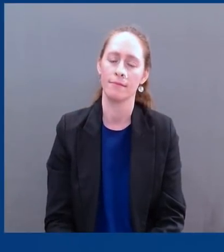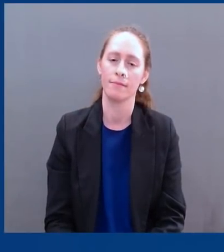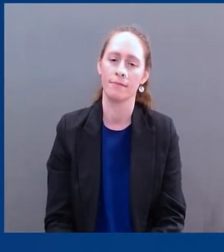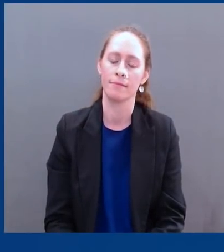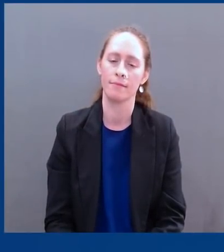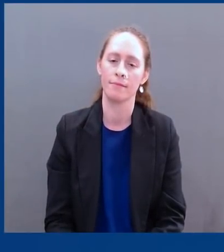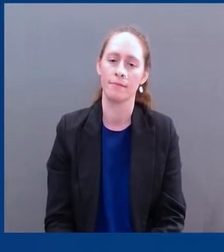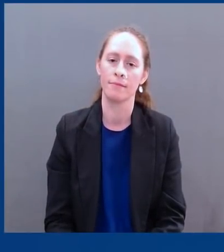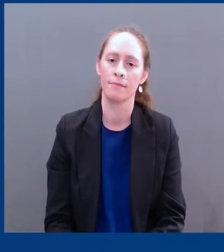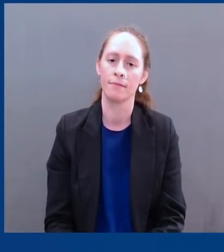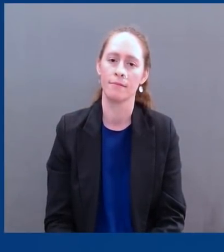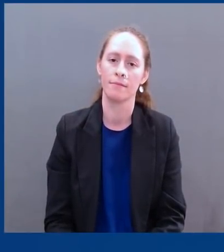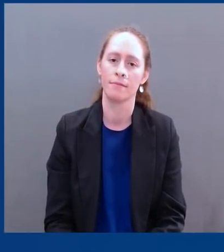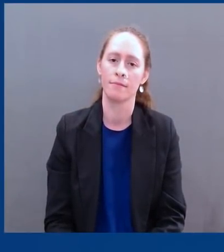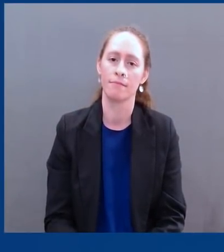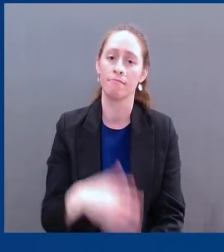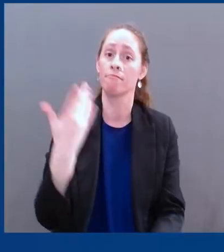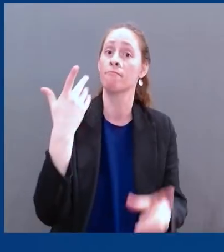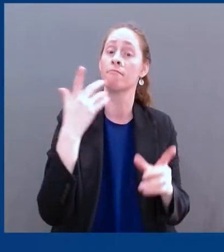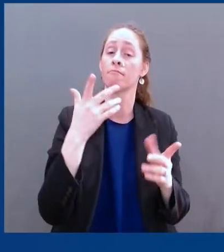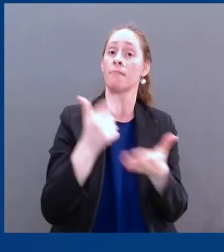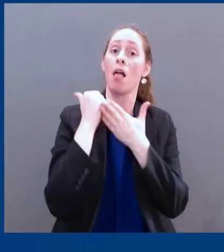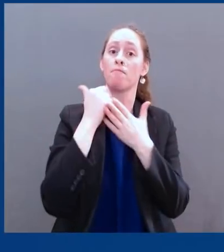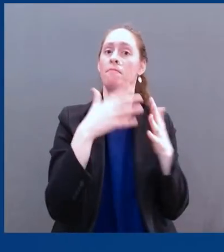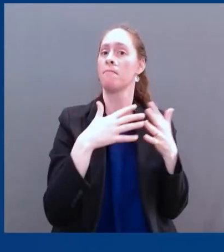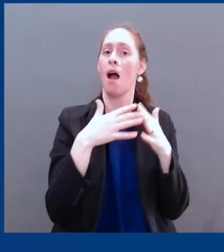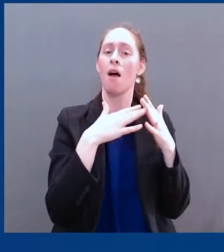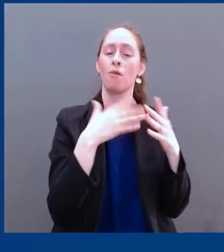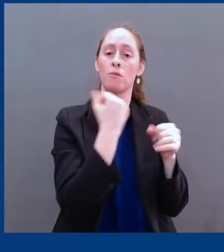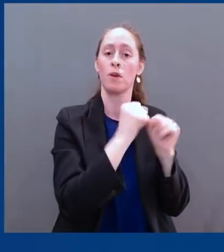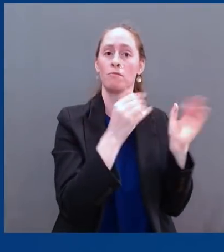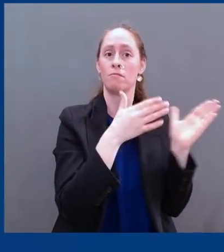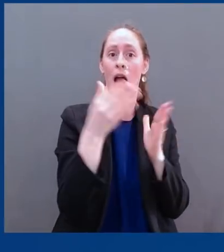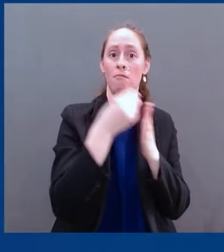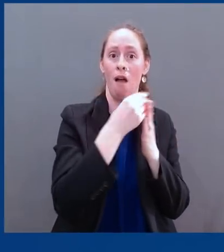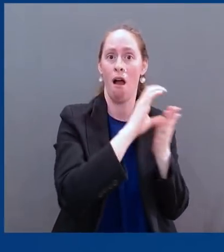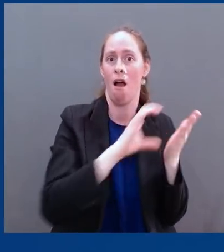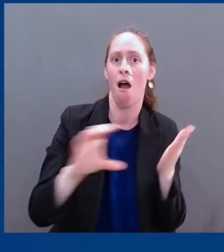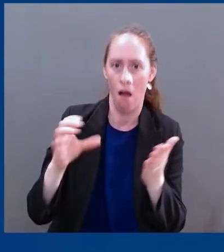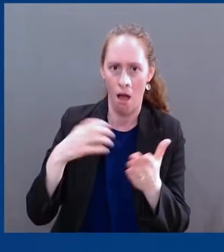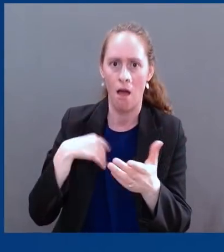We've also provided all the specifics of the planned additional funding --